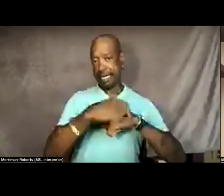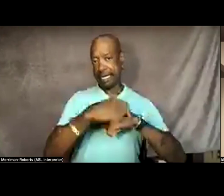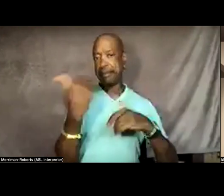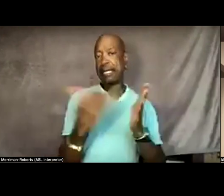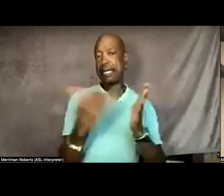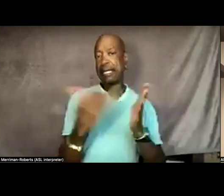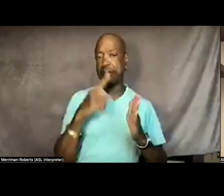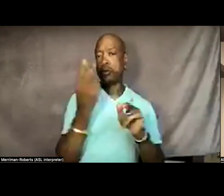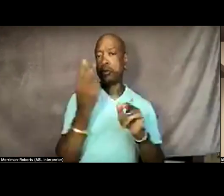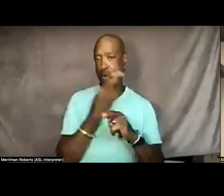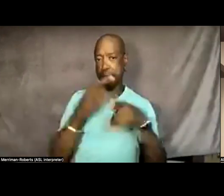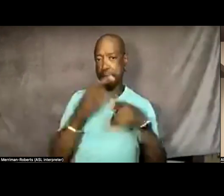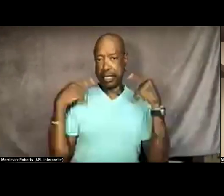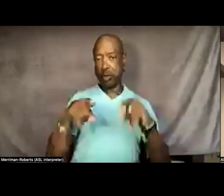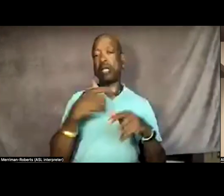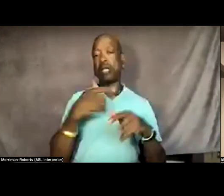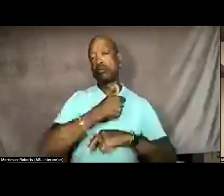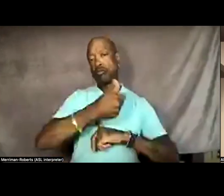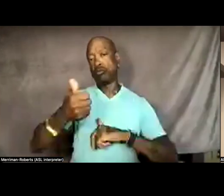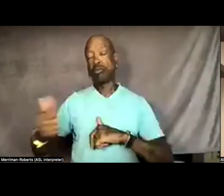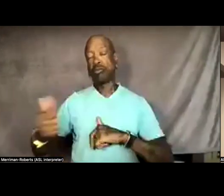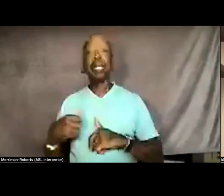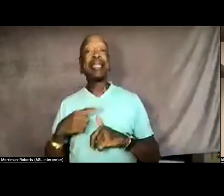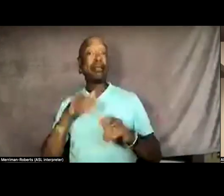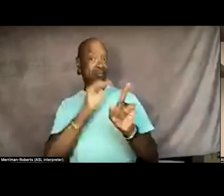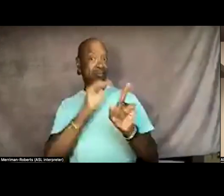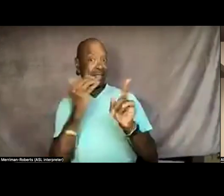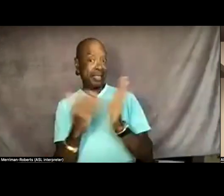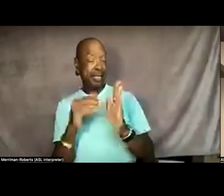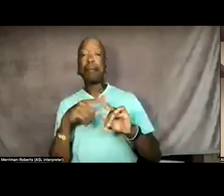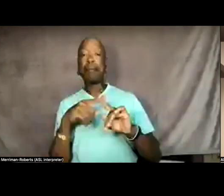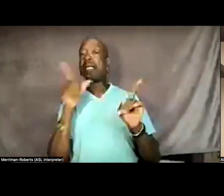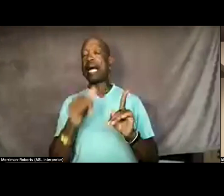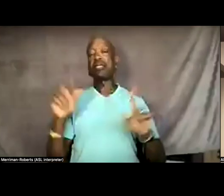but that time it did did not get renewed uh but we were successful um multiple times before then